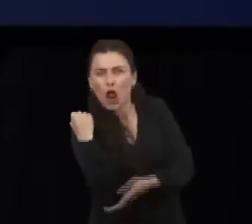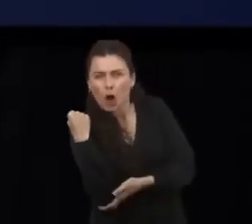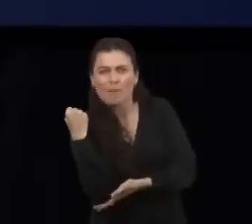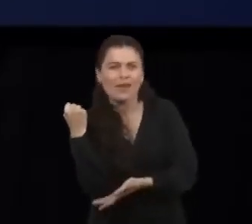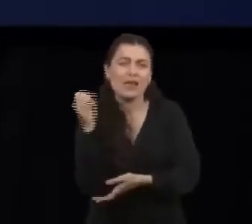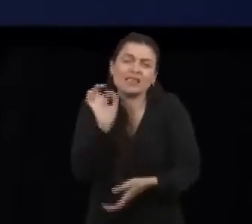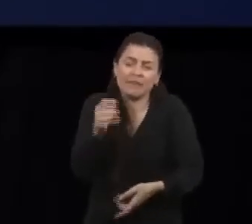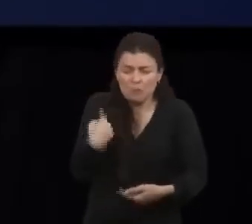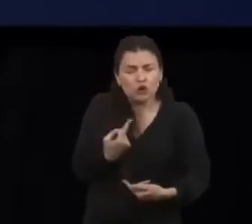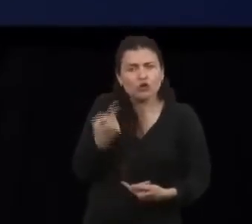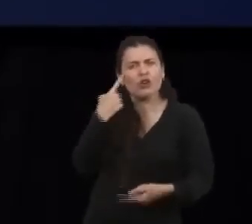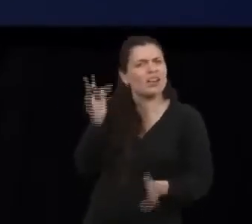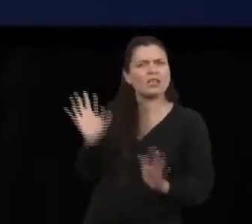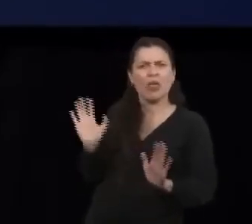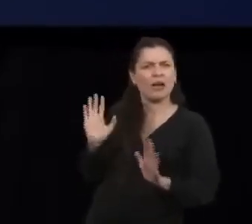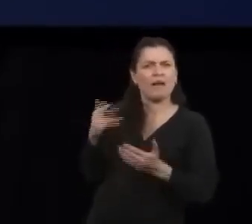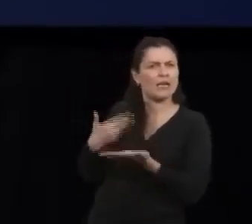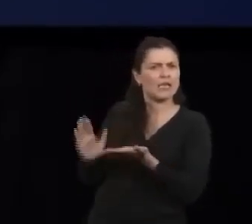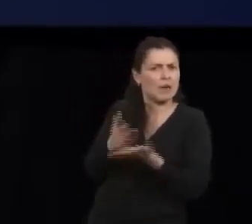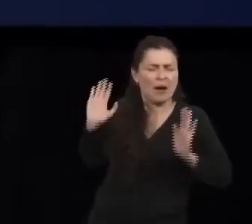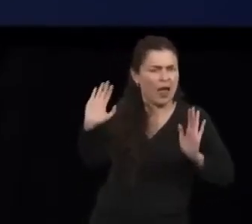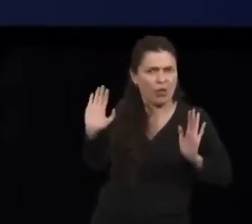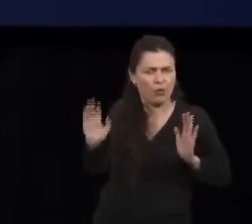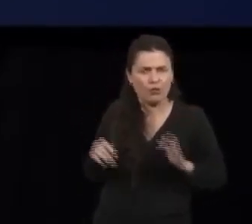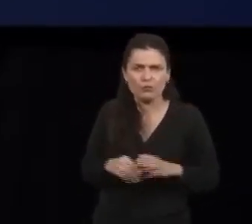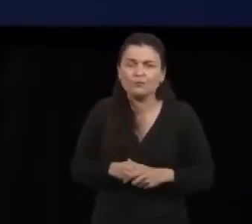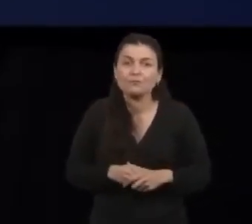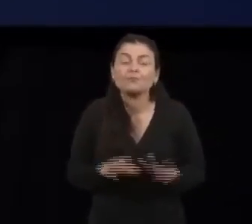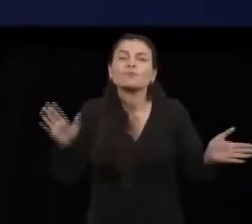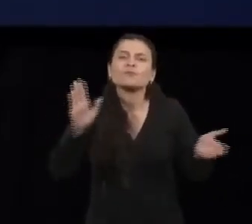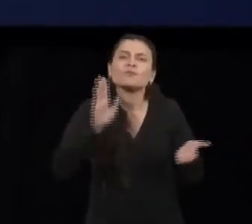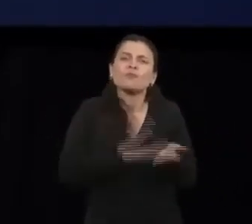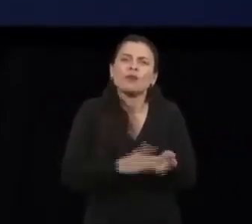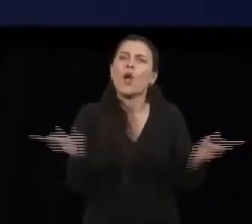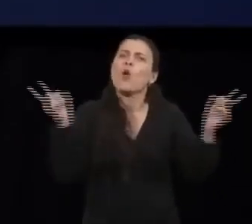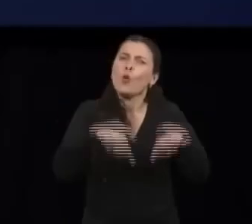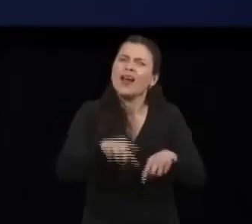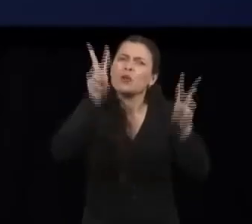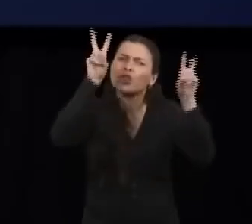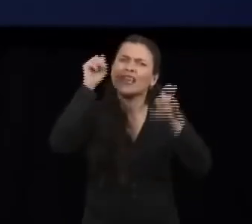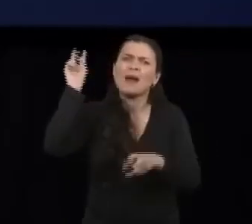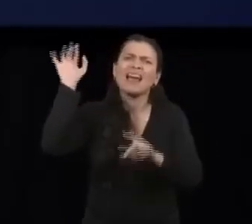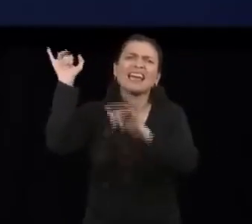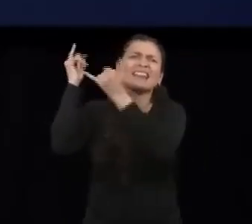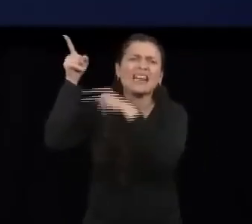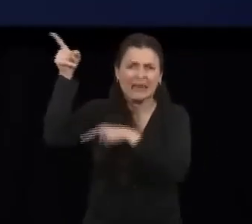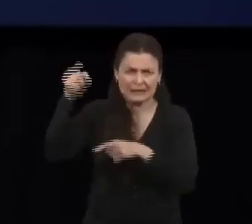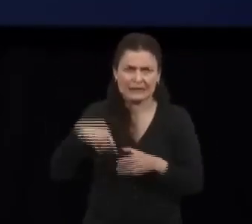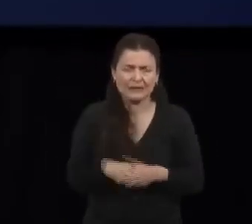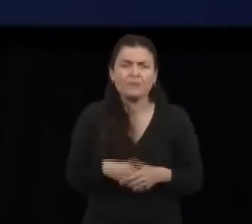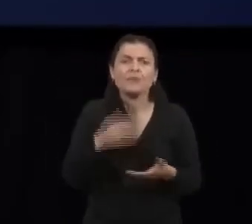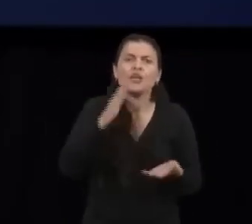to return to the subject of what the interest rate is. And the interest rate